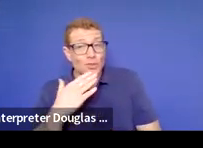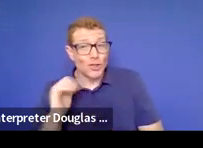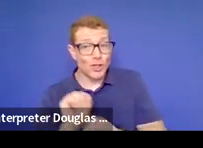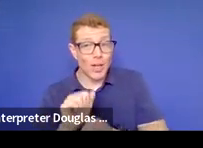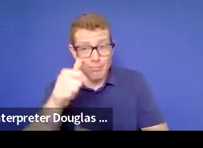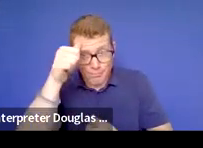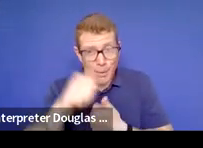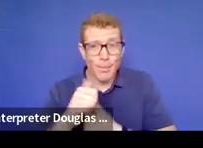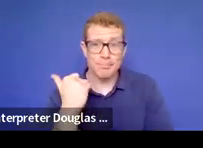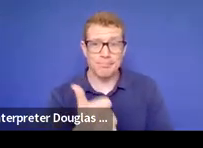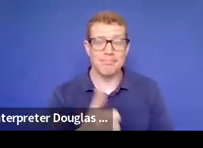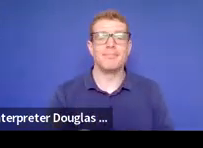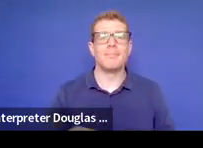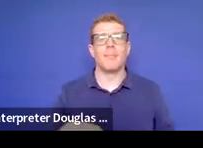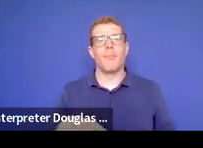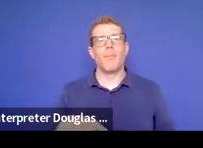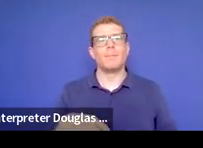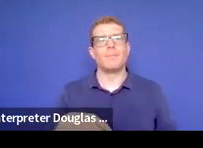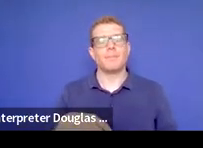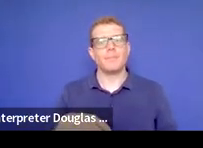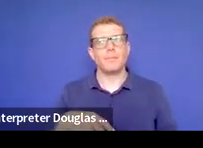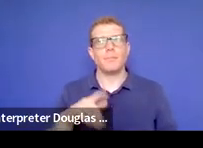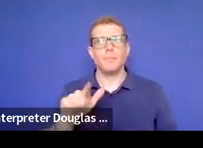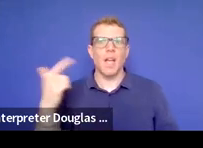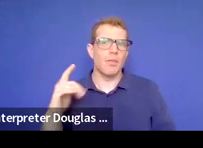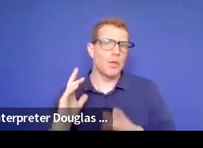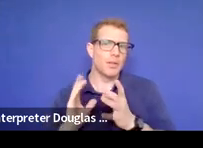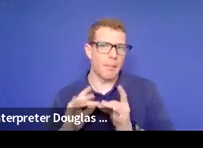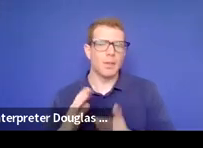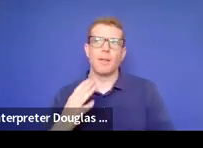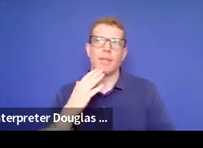And so we have some other comments, just thanking you for your presentation.